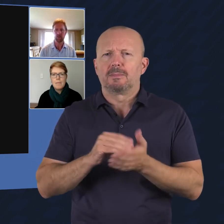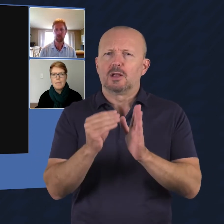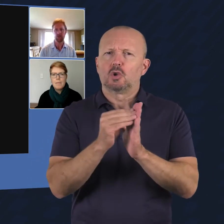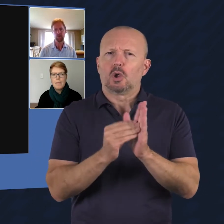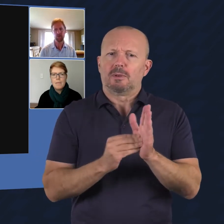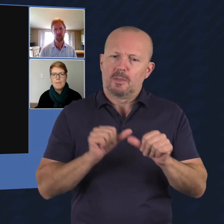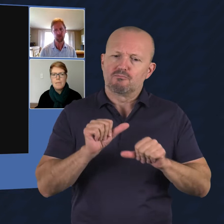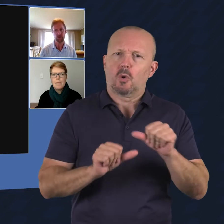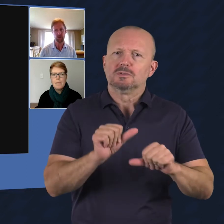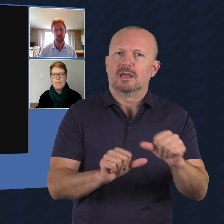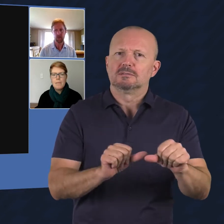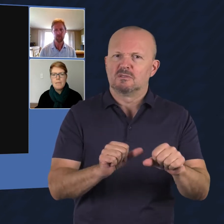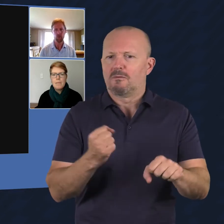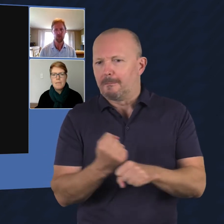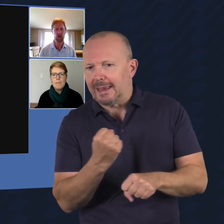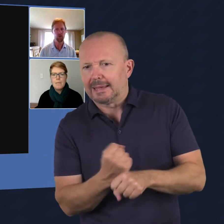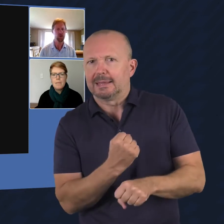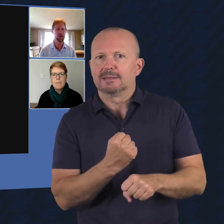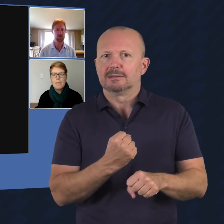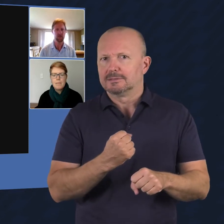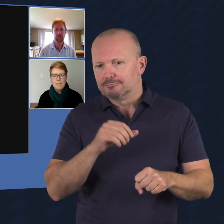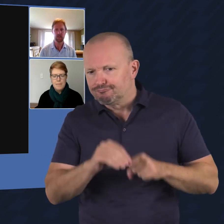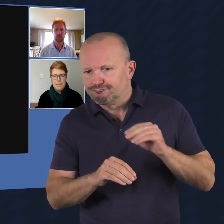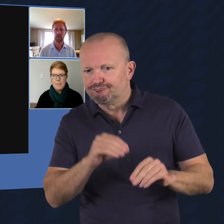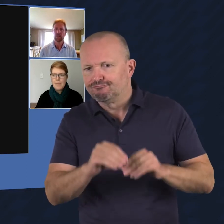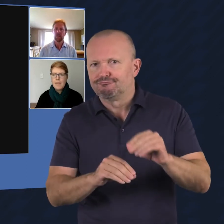that popular music goes through before the final product is released.